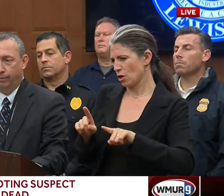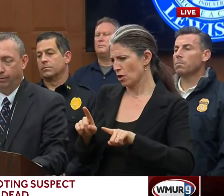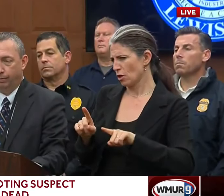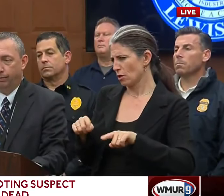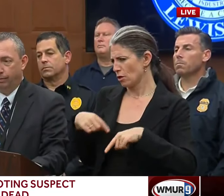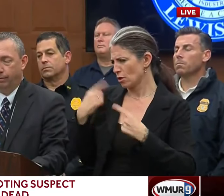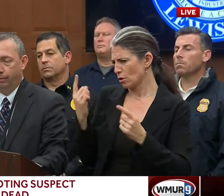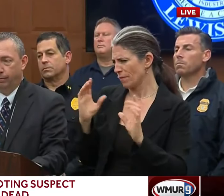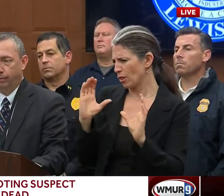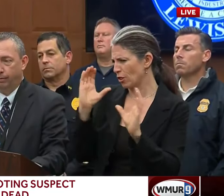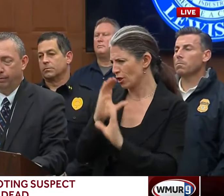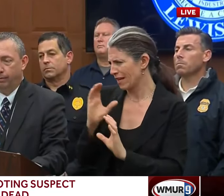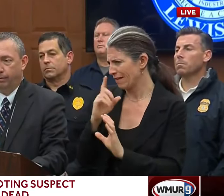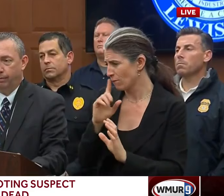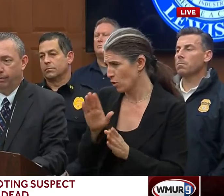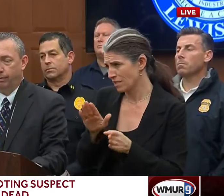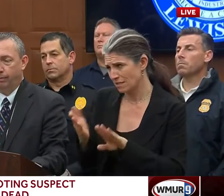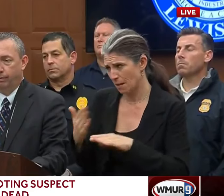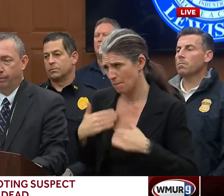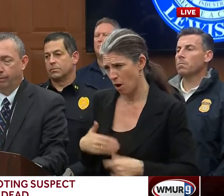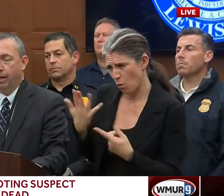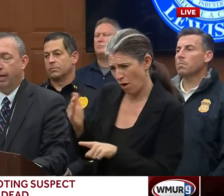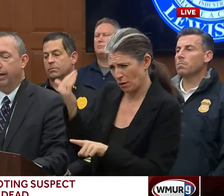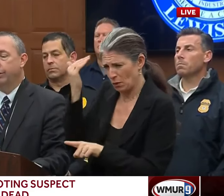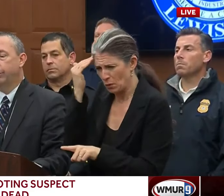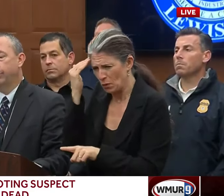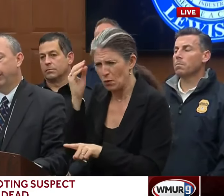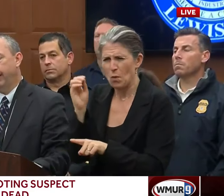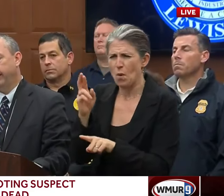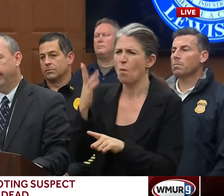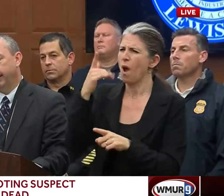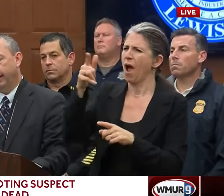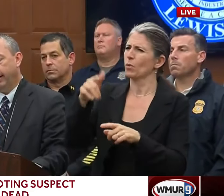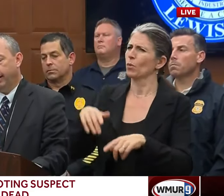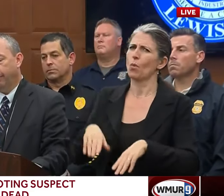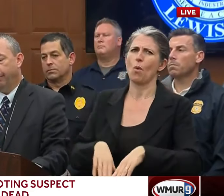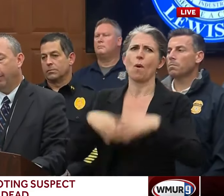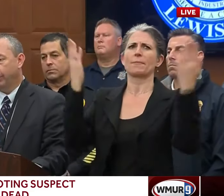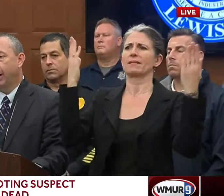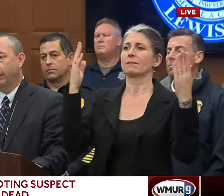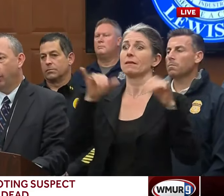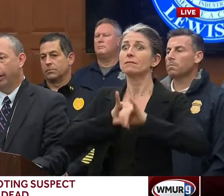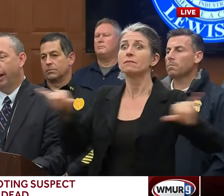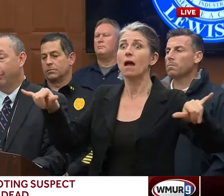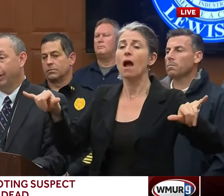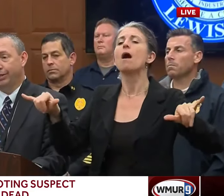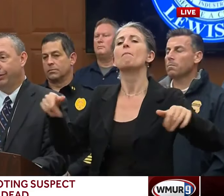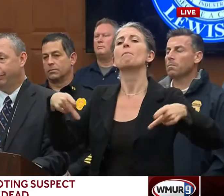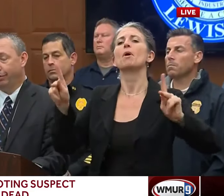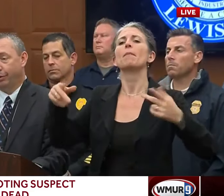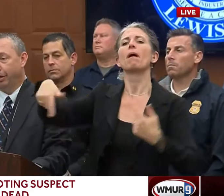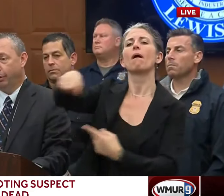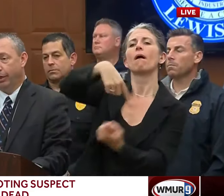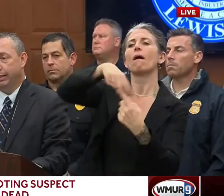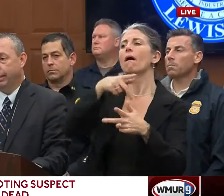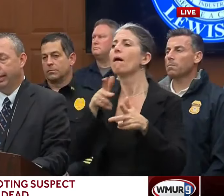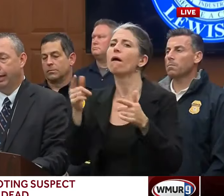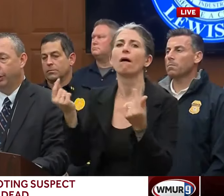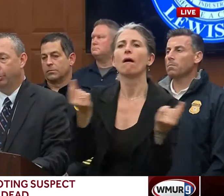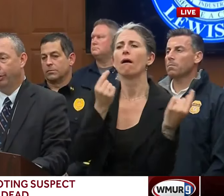SO BY THIS AFTERNOON, WILL YOU JUST LOOKING FOR REMAINS OR YOU KNOW, HOW DID YOU MAKE THAT DECISION TO LIFT THE SHELTER IN PLACE? YEAH, SURE.